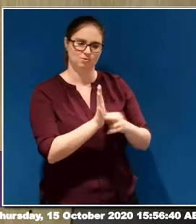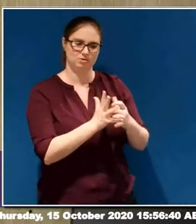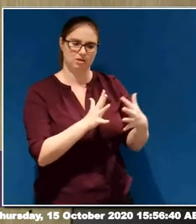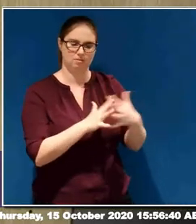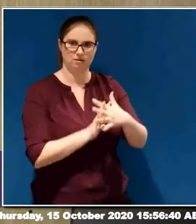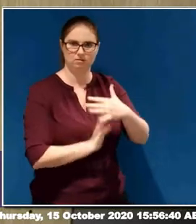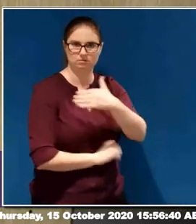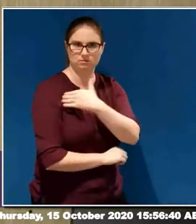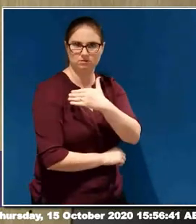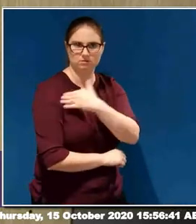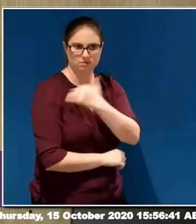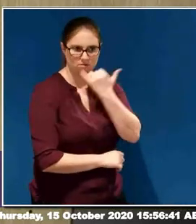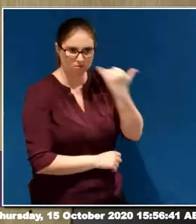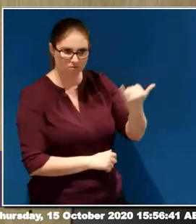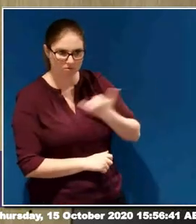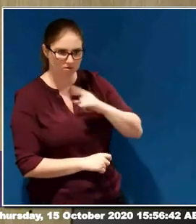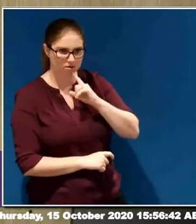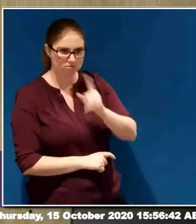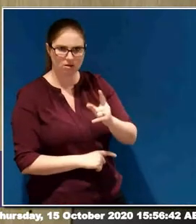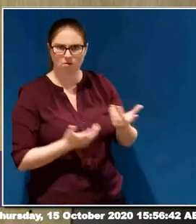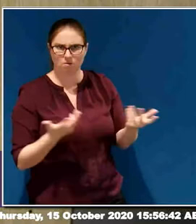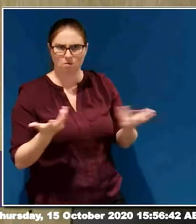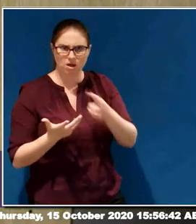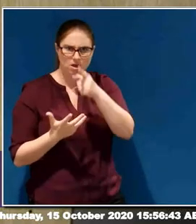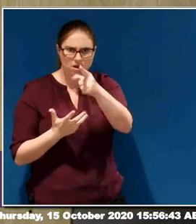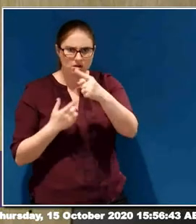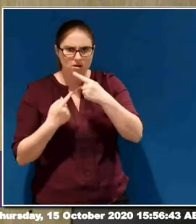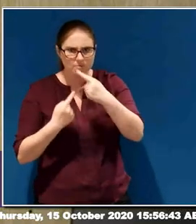happening and we can't get that data?"